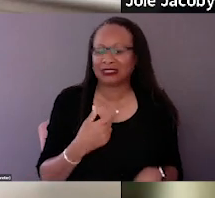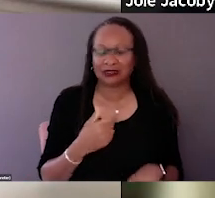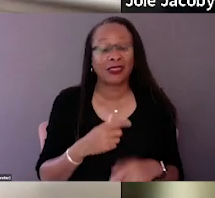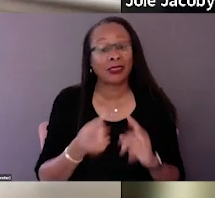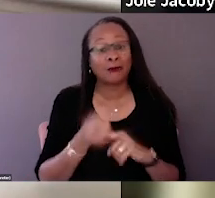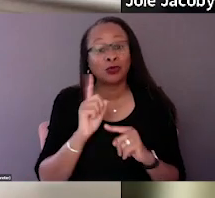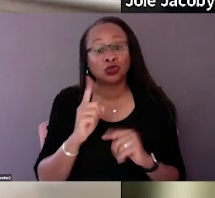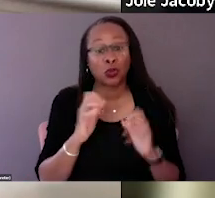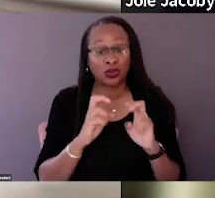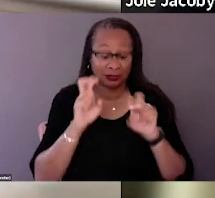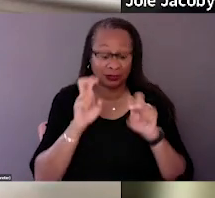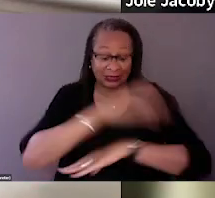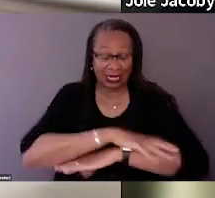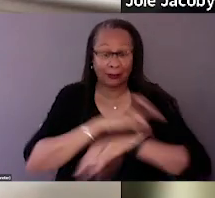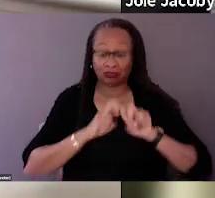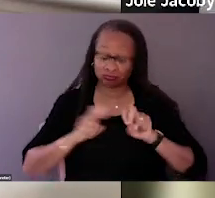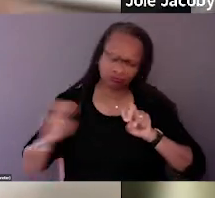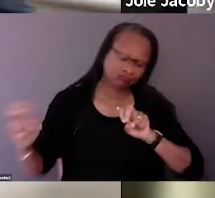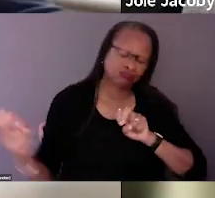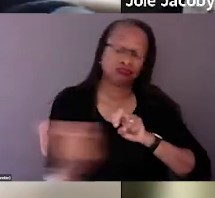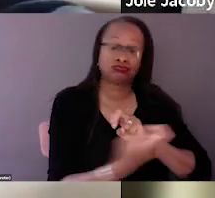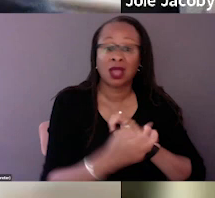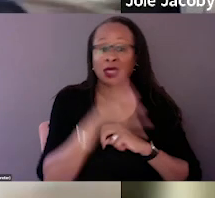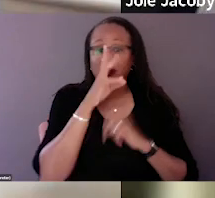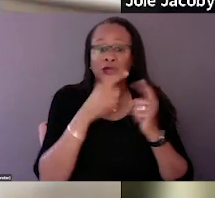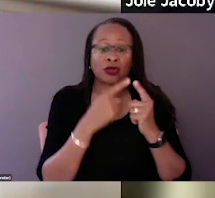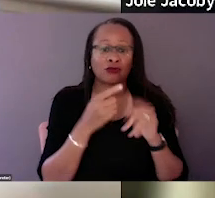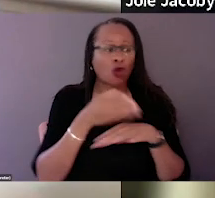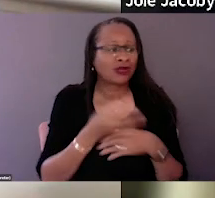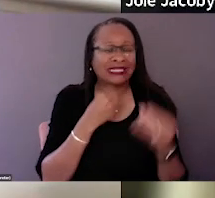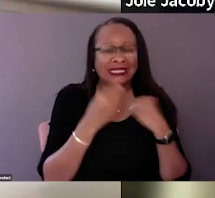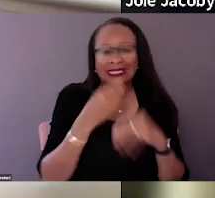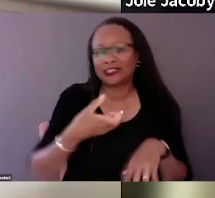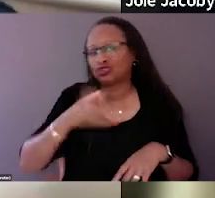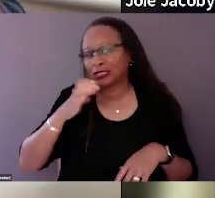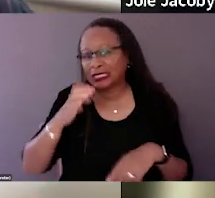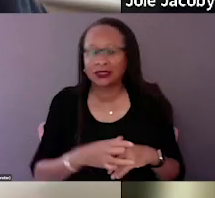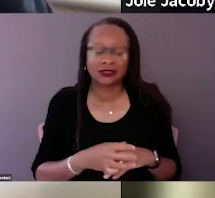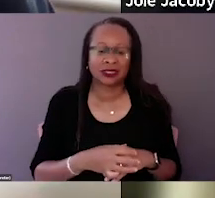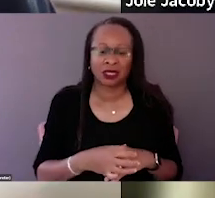and you're talking over a meal or a drink, and I just have to ask, whose idea was it